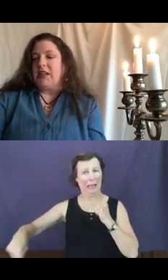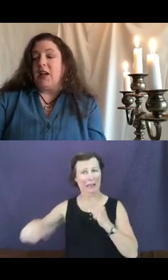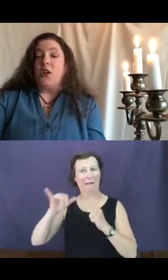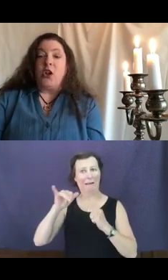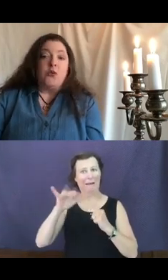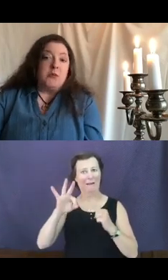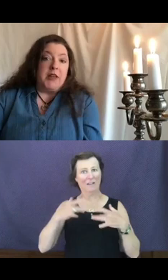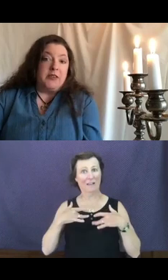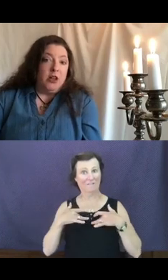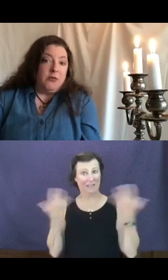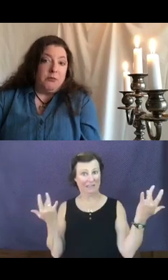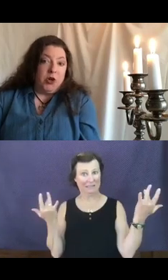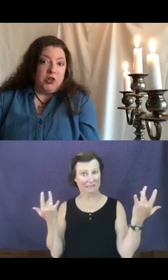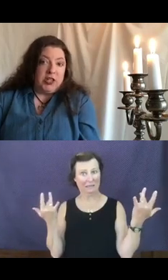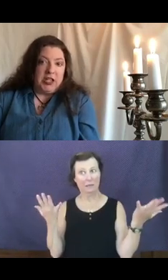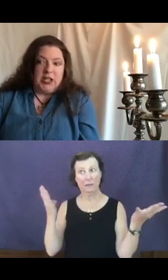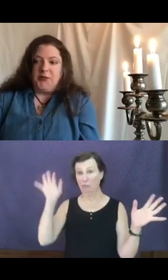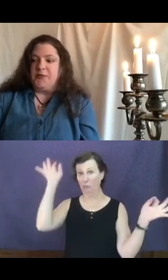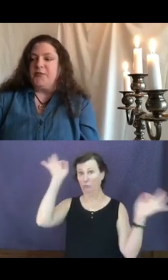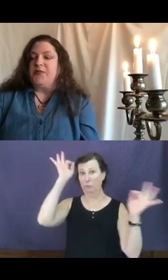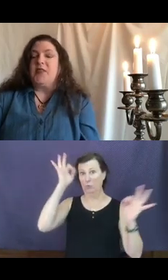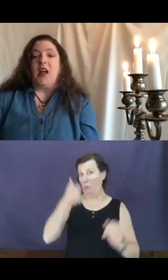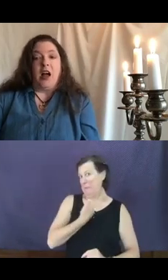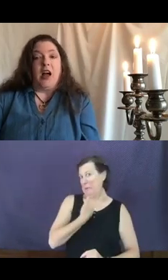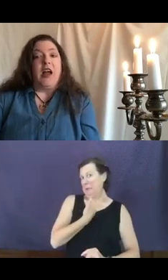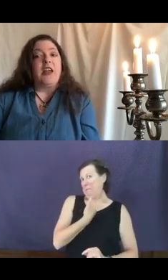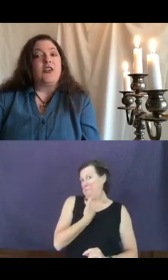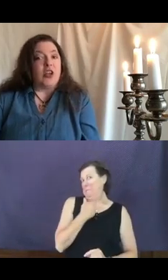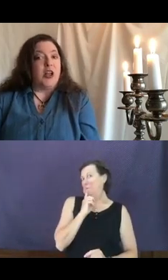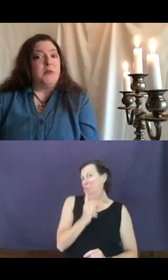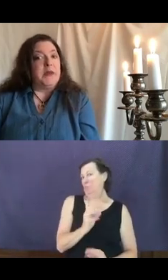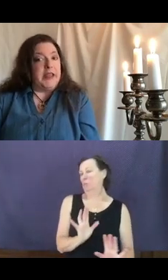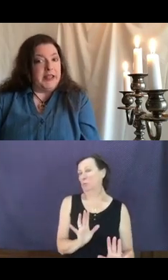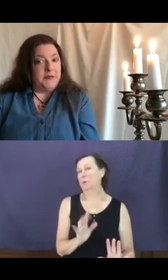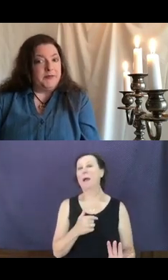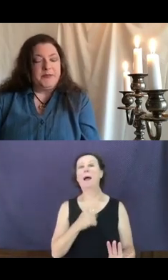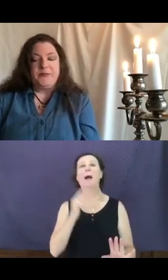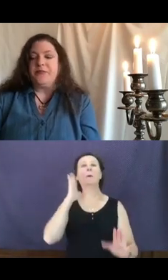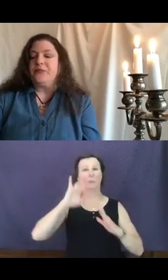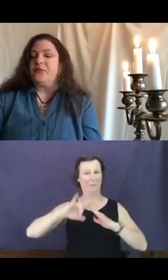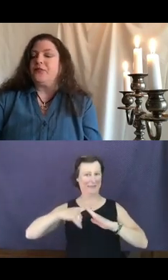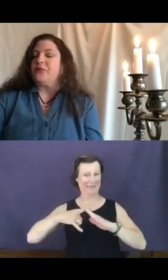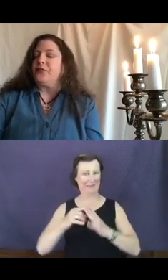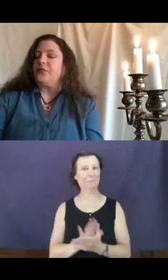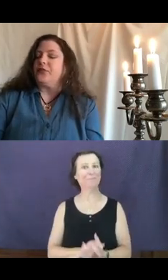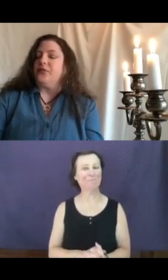unknown to myself personally, I shall begin.